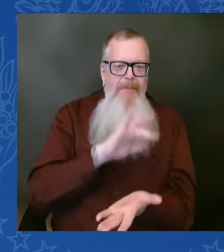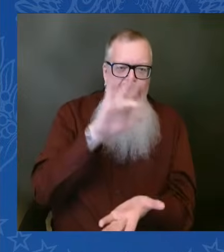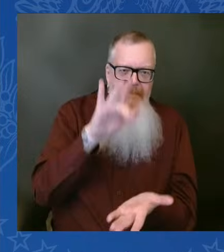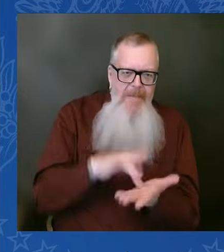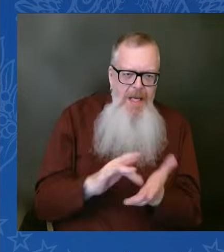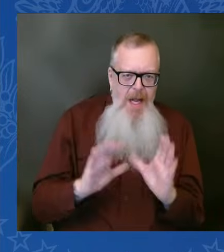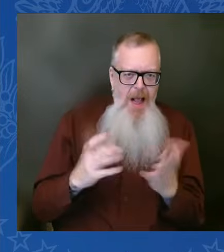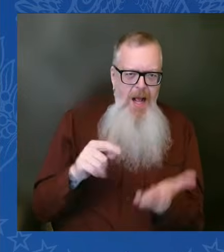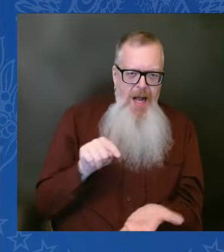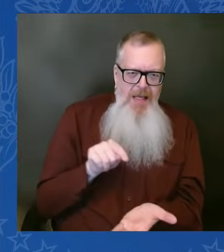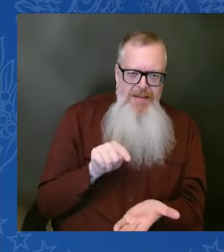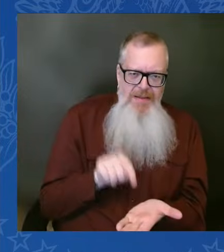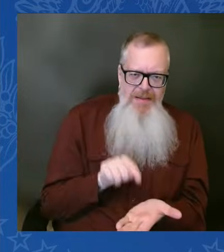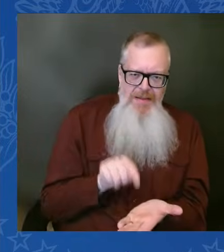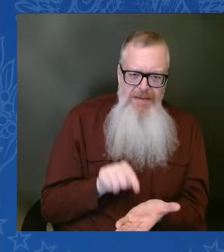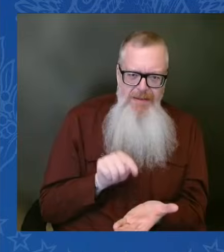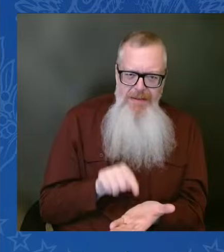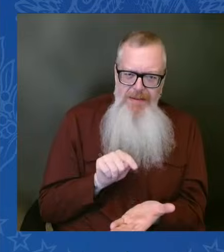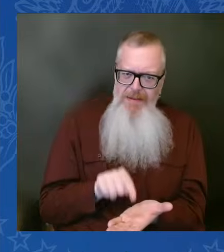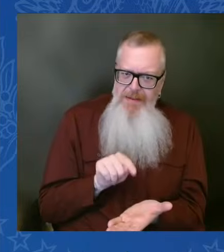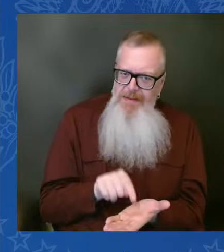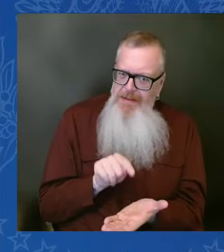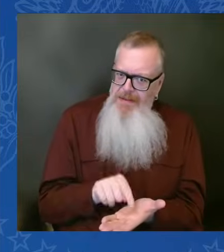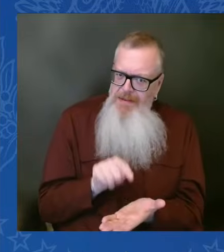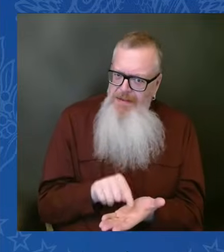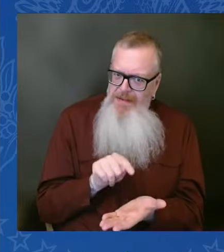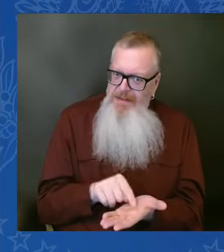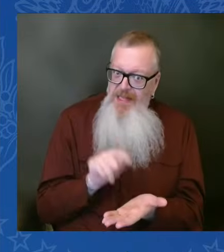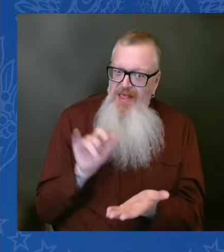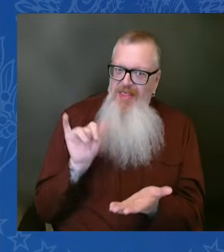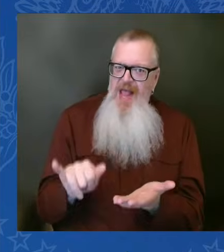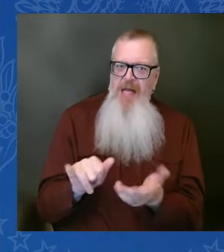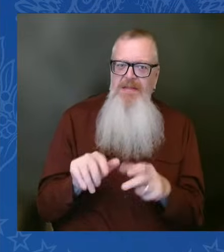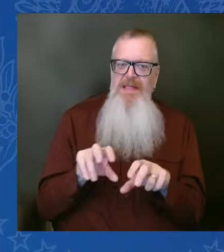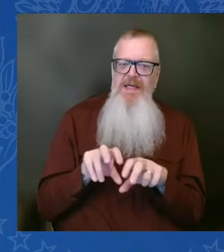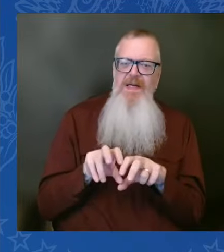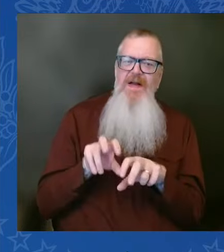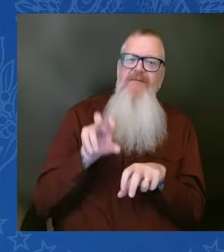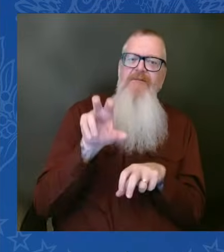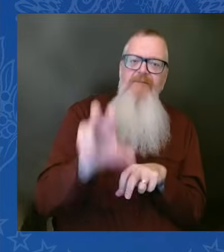invest in America and American products. And when that happens, everybody does -- the wealthy still do very well,